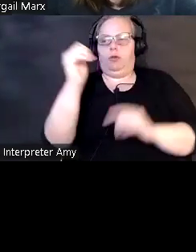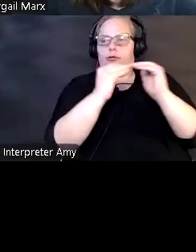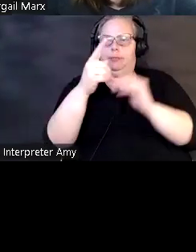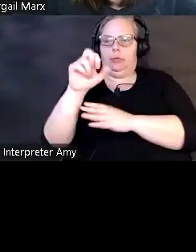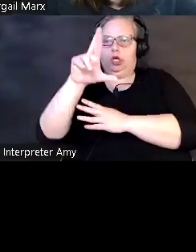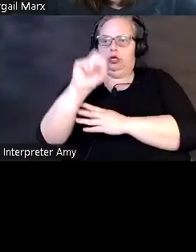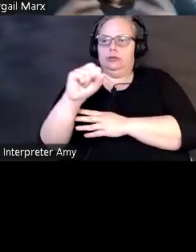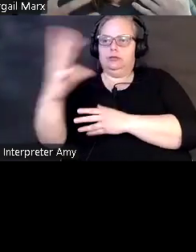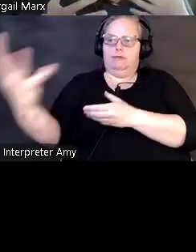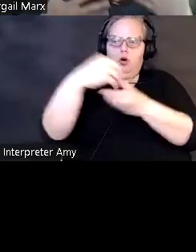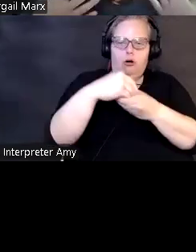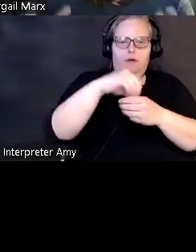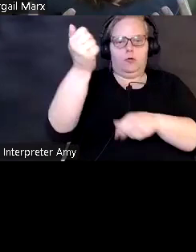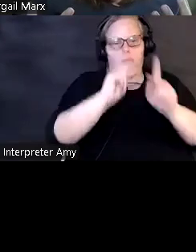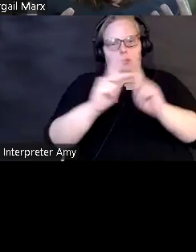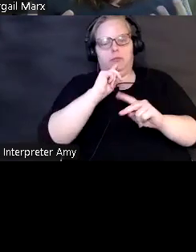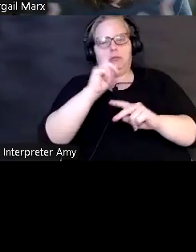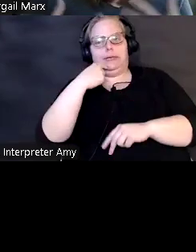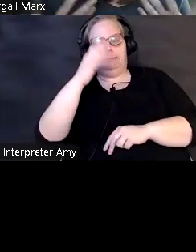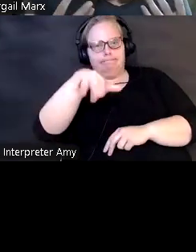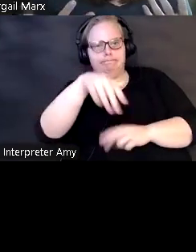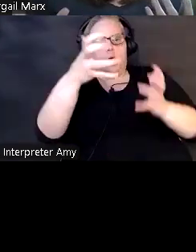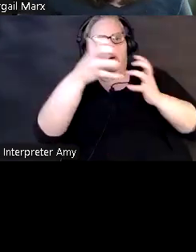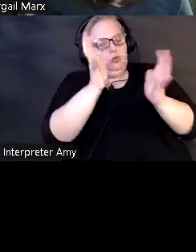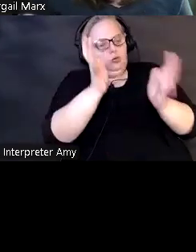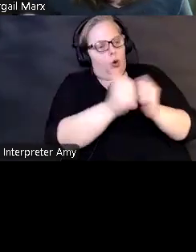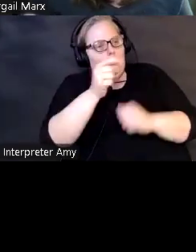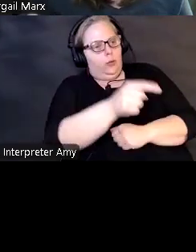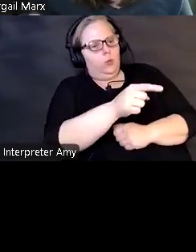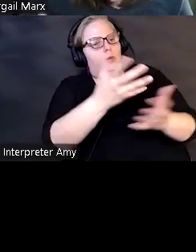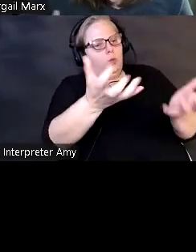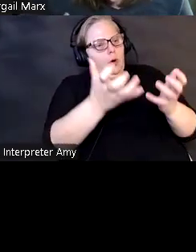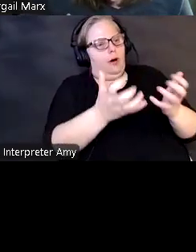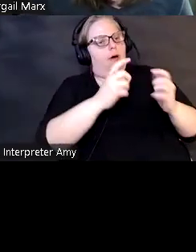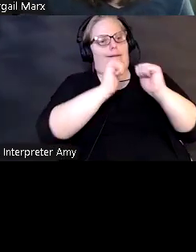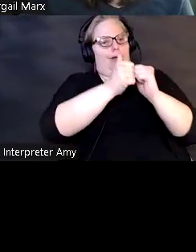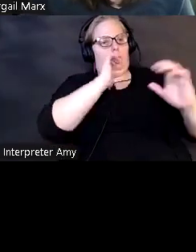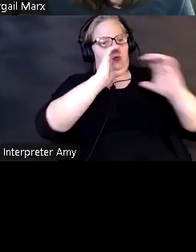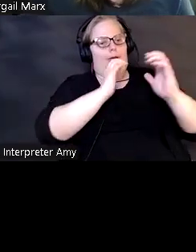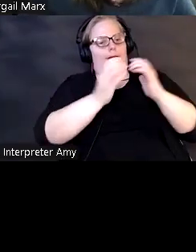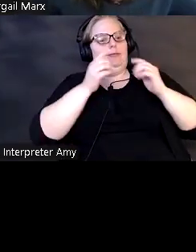people involved to say, I want to talk with you and this is a way that we can do that together.